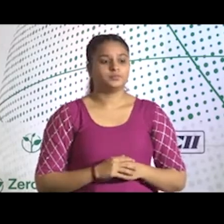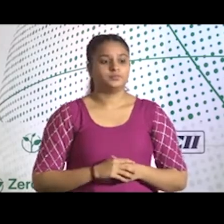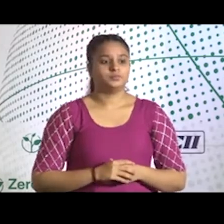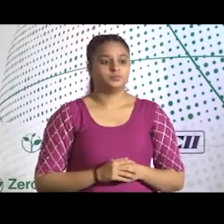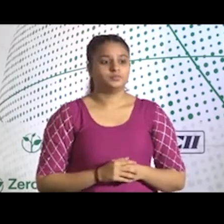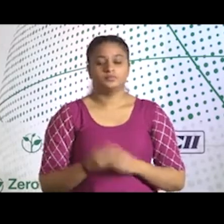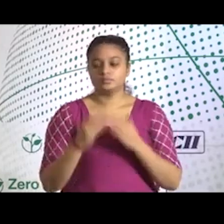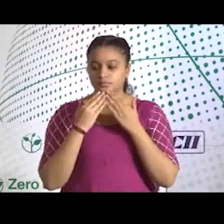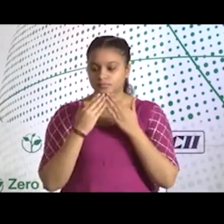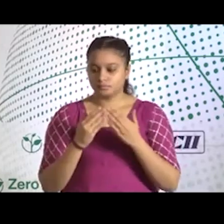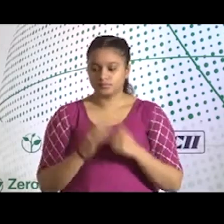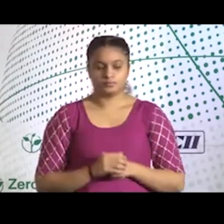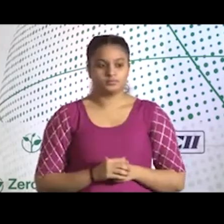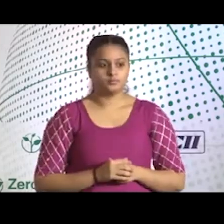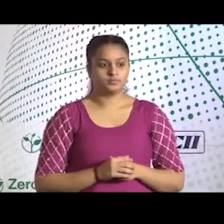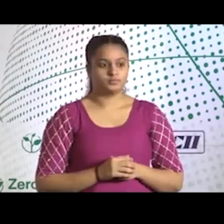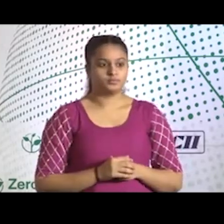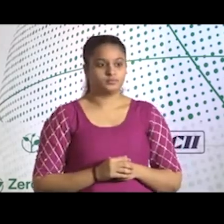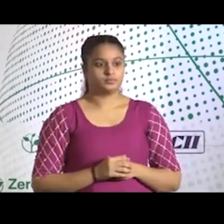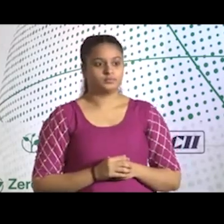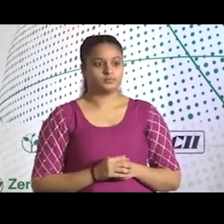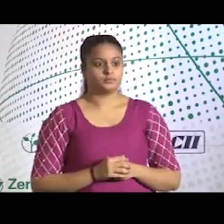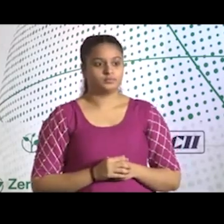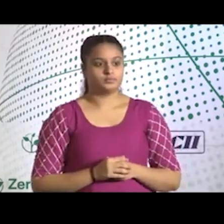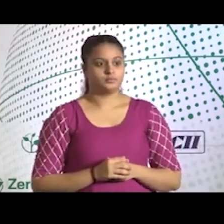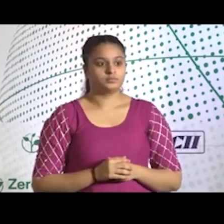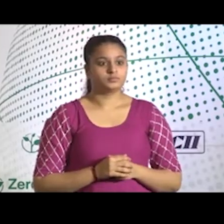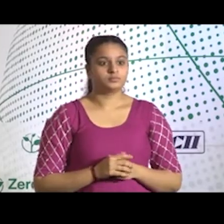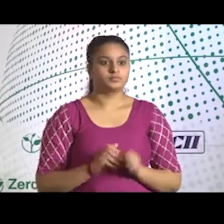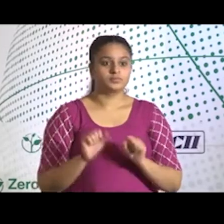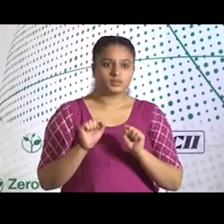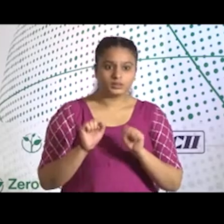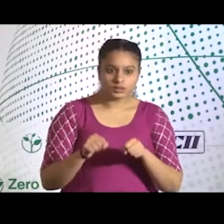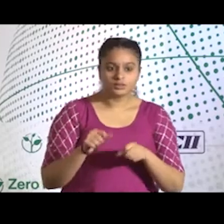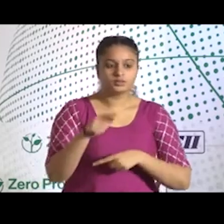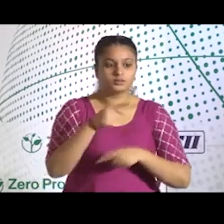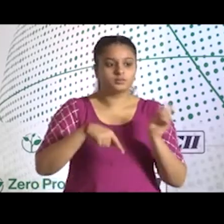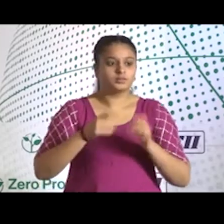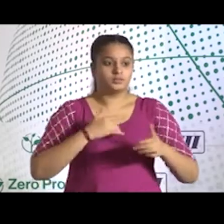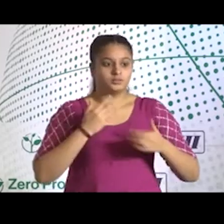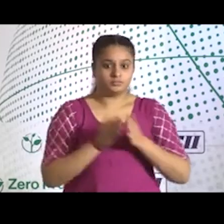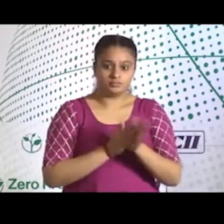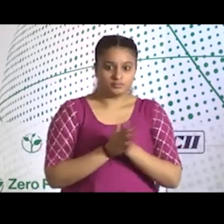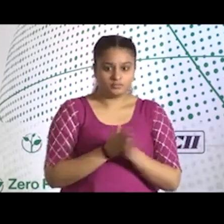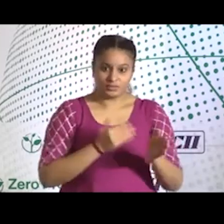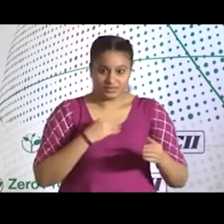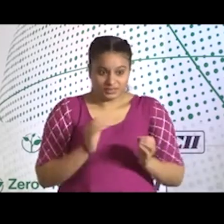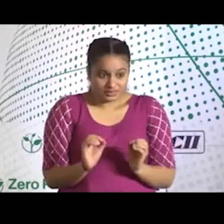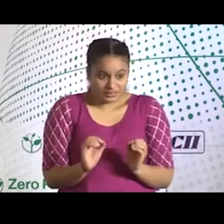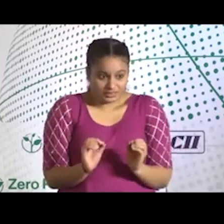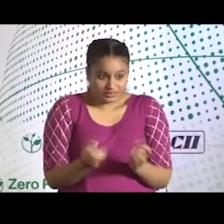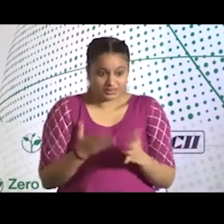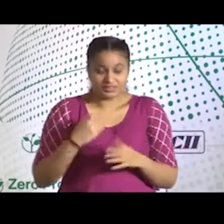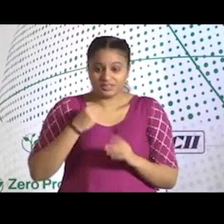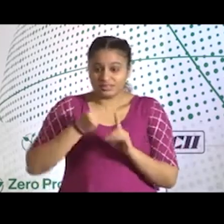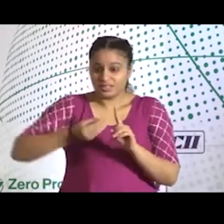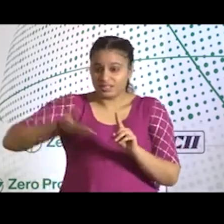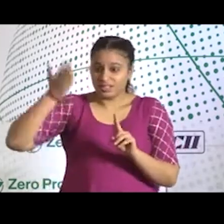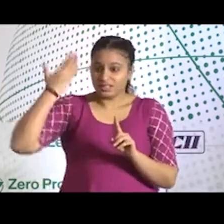Thank you. Yes, it is very interesting. I started this last year.